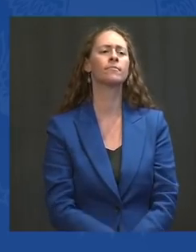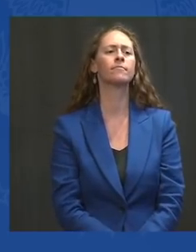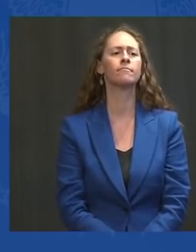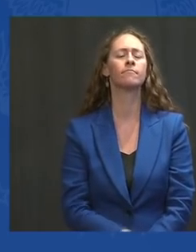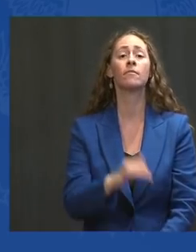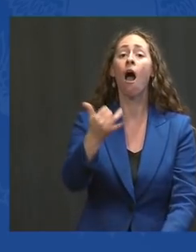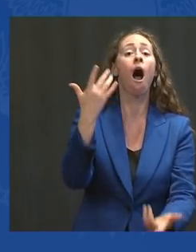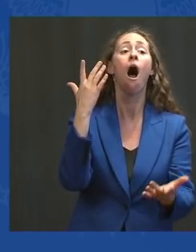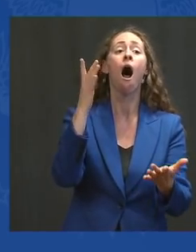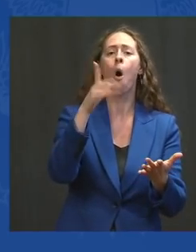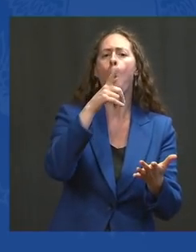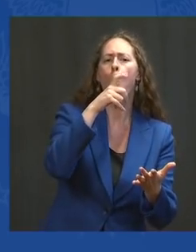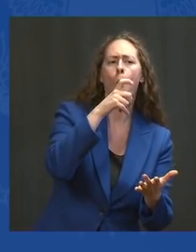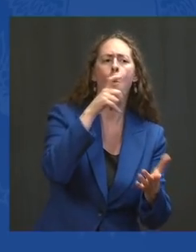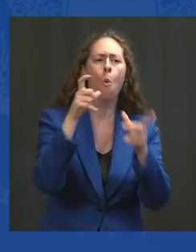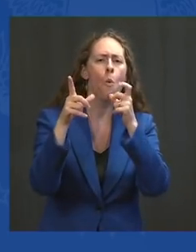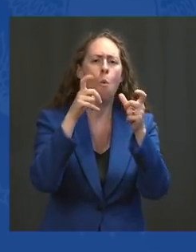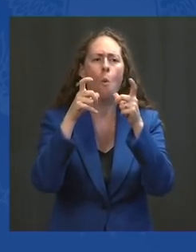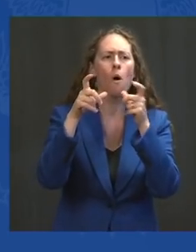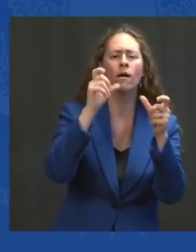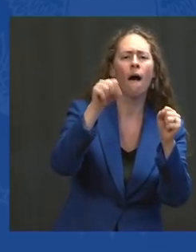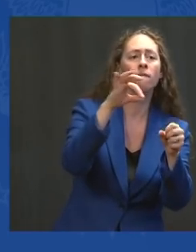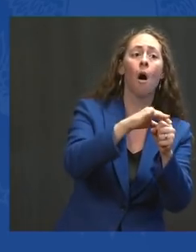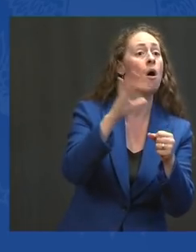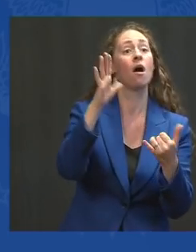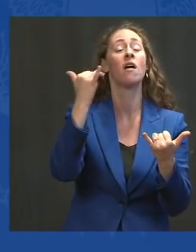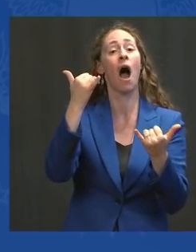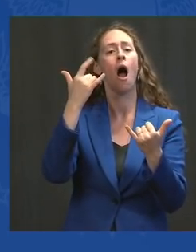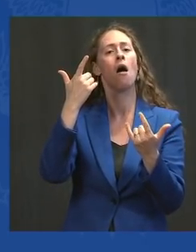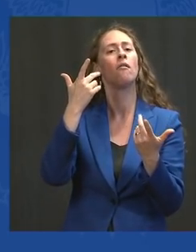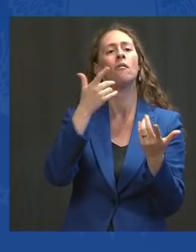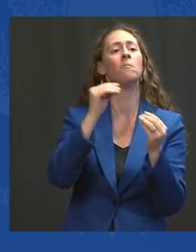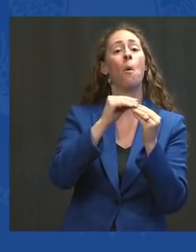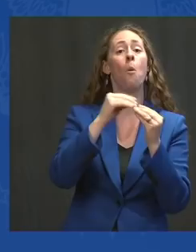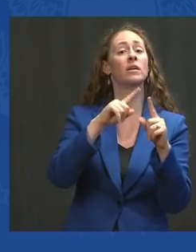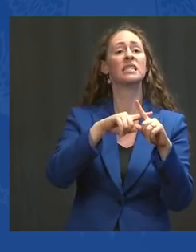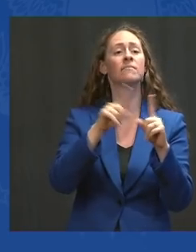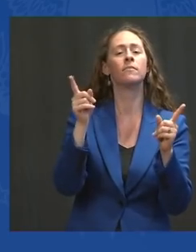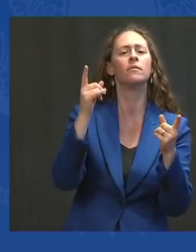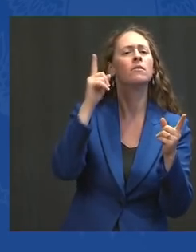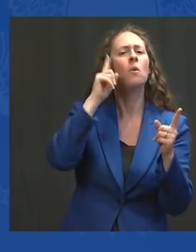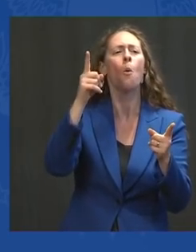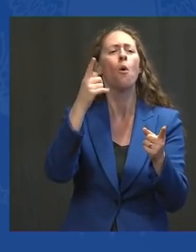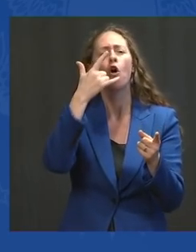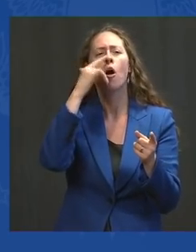or making it easier for eligible voters to vote. It's about who gets to count the vote --